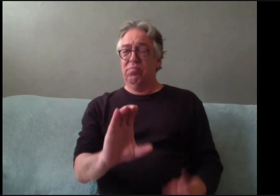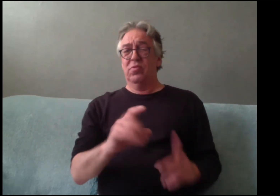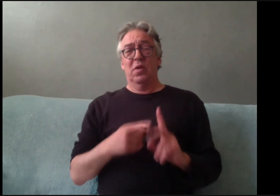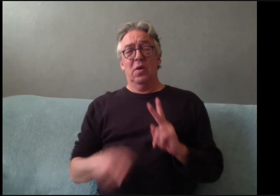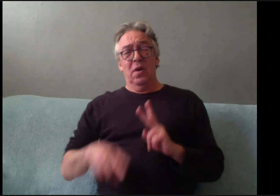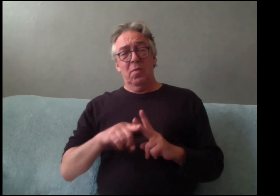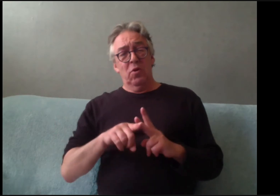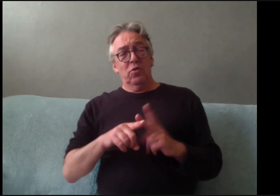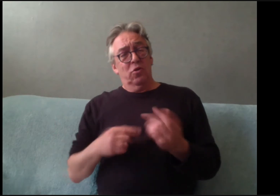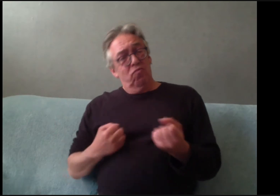Thank you.